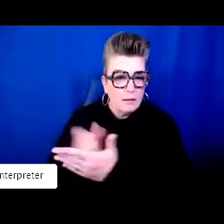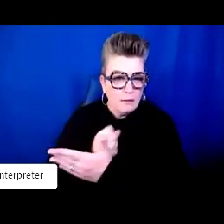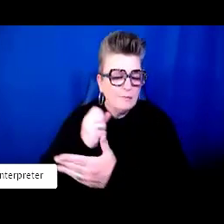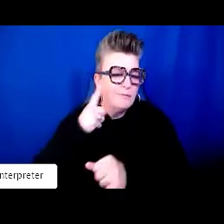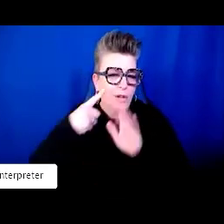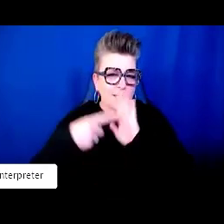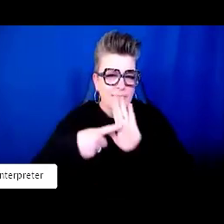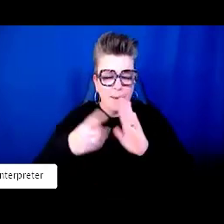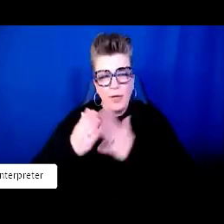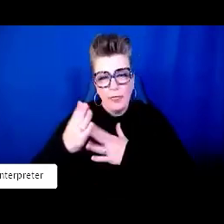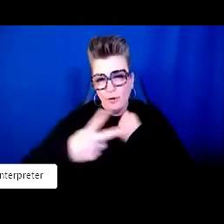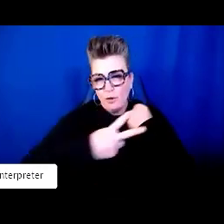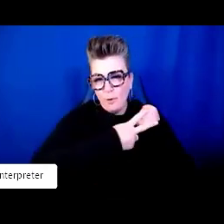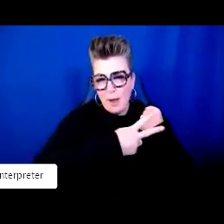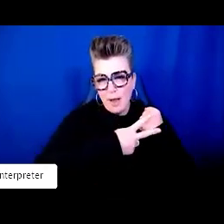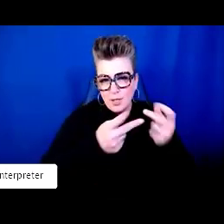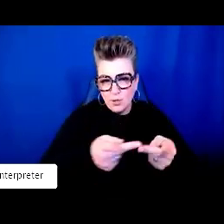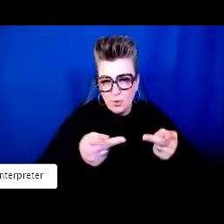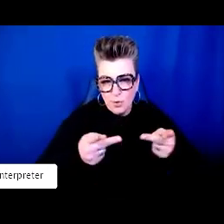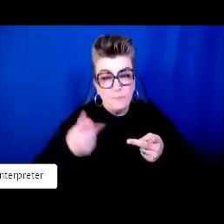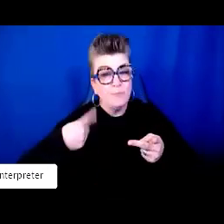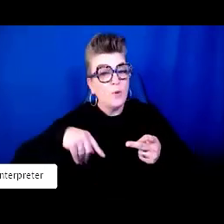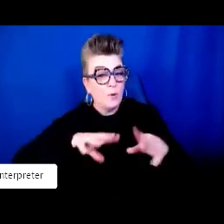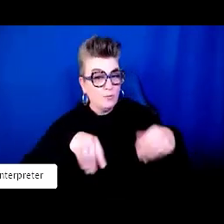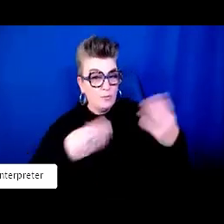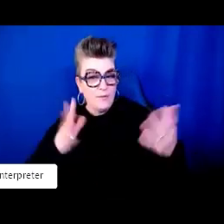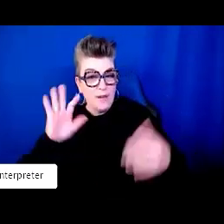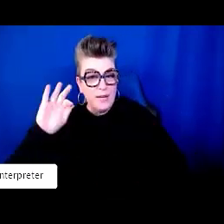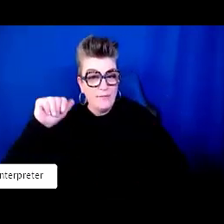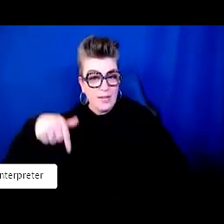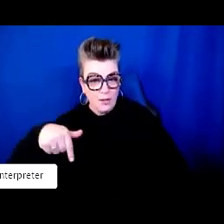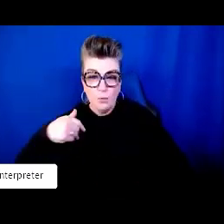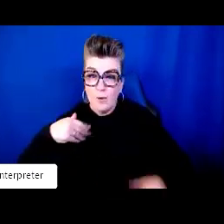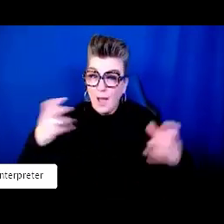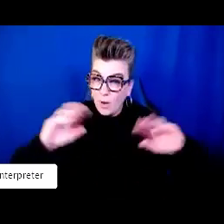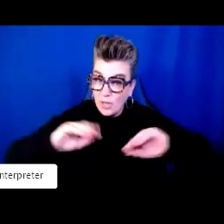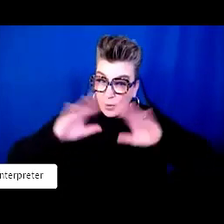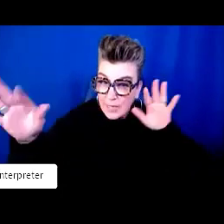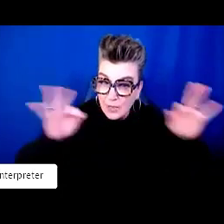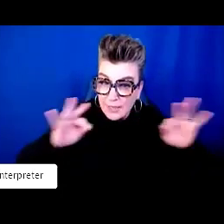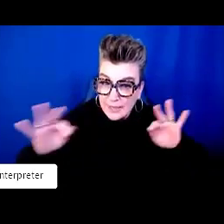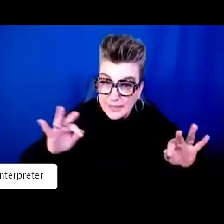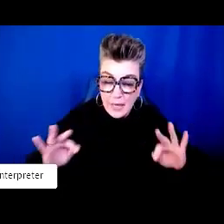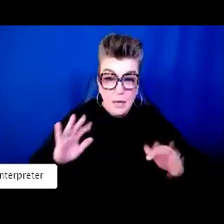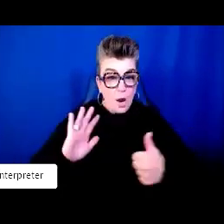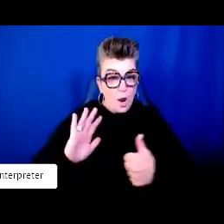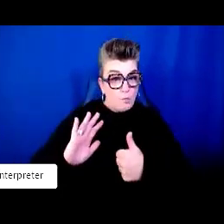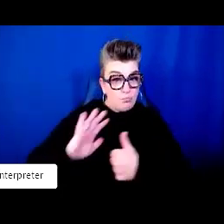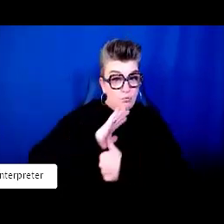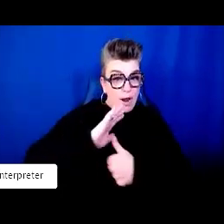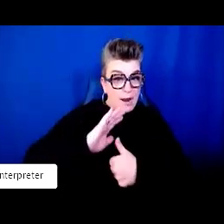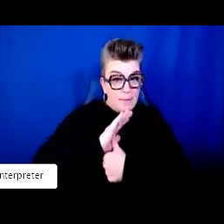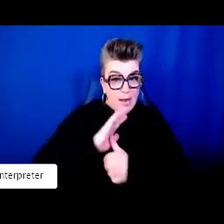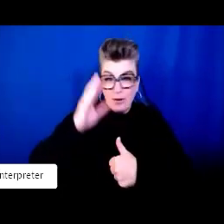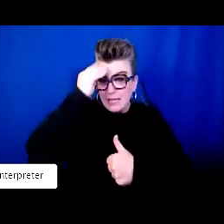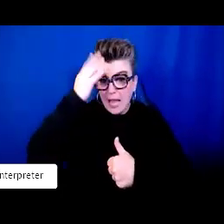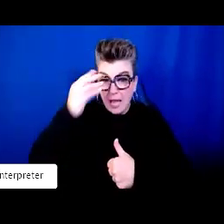We've provided an FAQ on this and I want to state clearly that the primary data that researchers access from repositories